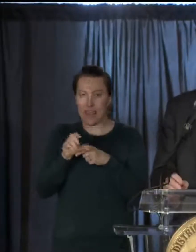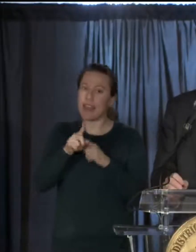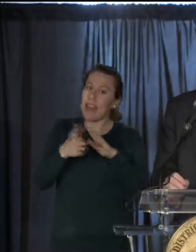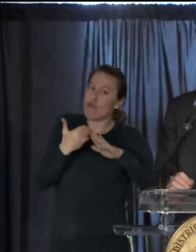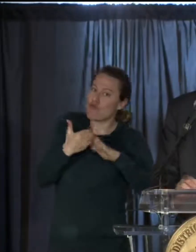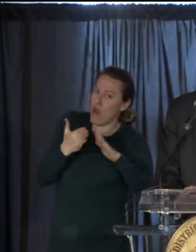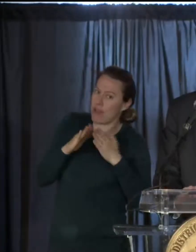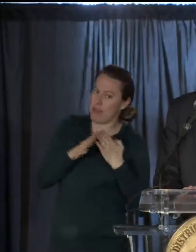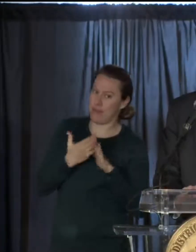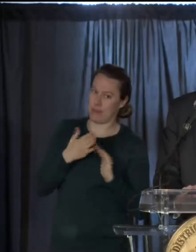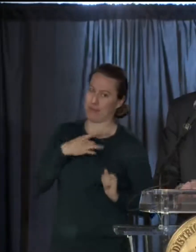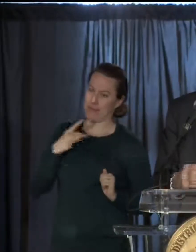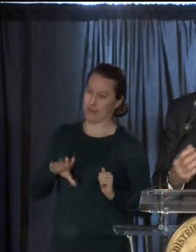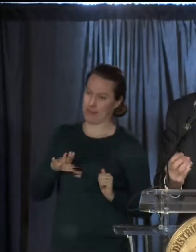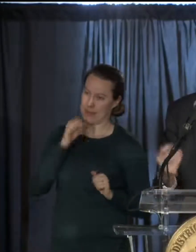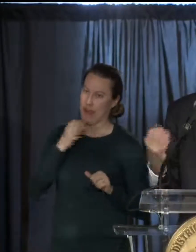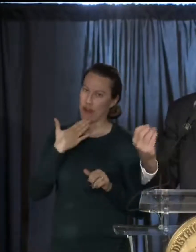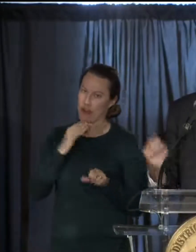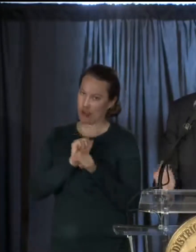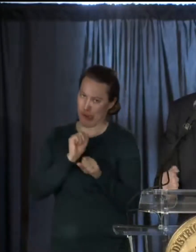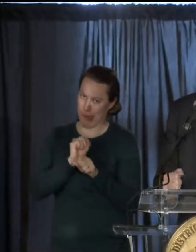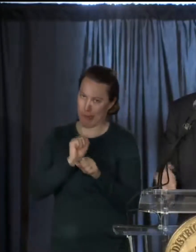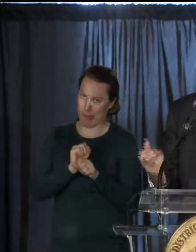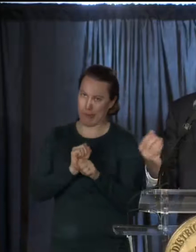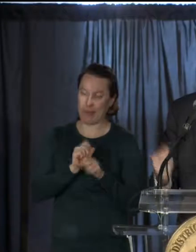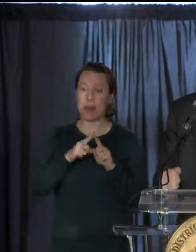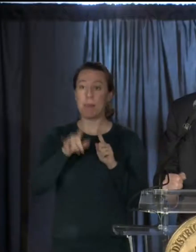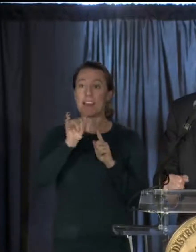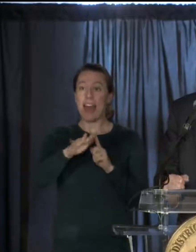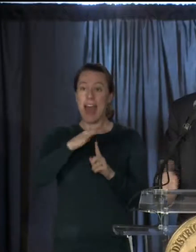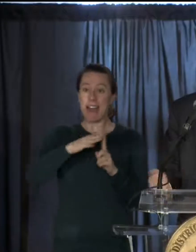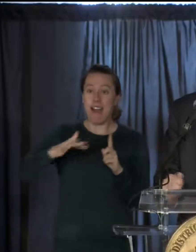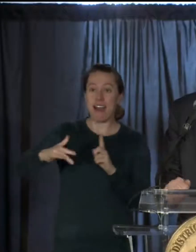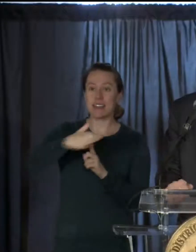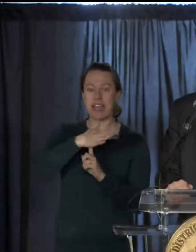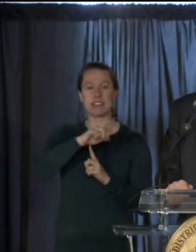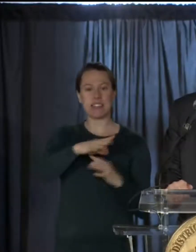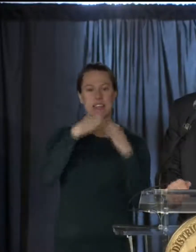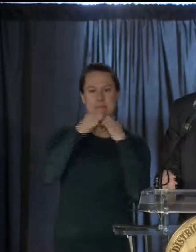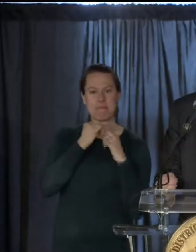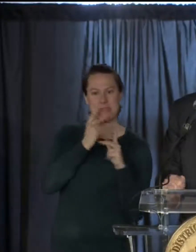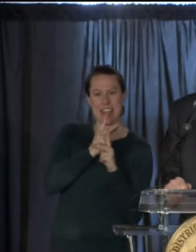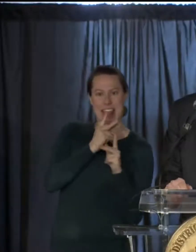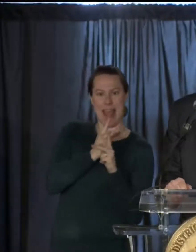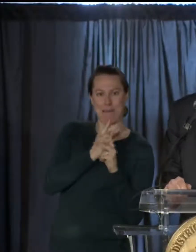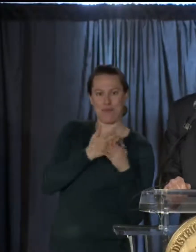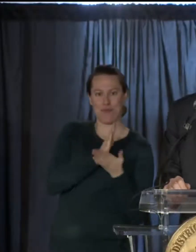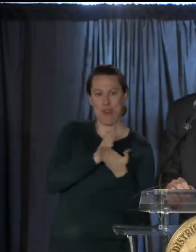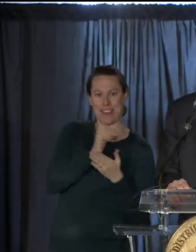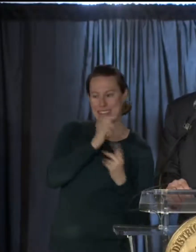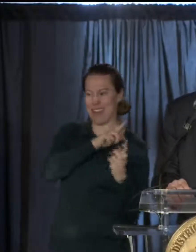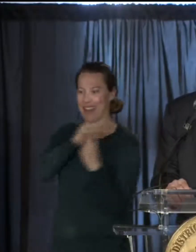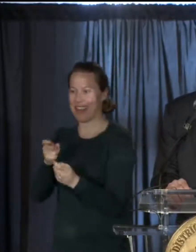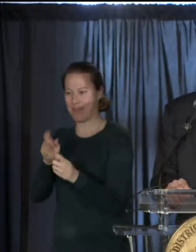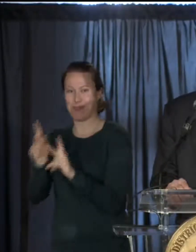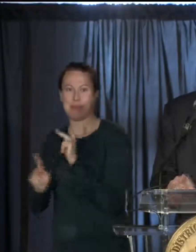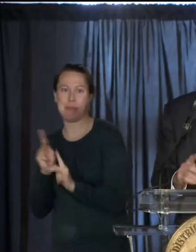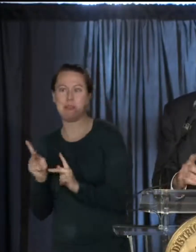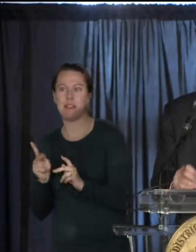DO A GOOD JOB OF IT BUT IT WAS FROM THAT CONTEXT THAT THEY RESERVED THESE RIGHTS AND DIDN'T GIVE THEM TO US. WE'RE DOING A PRETTY GOOD JOB RUNNING THE CITY, THE MAYOR AND